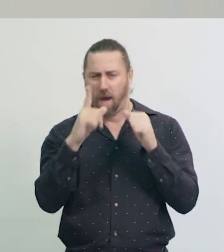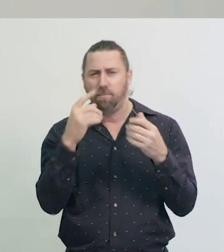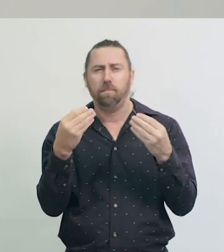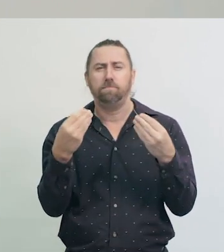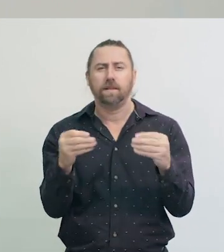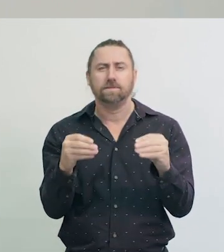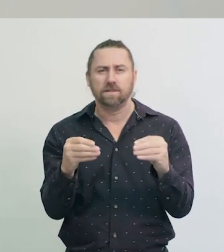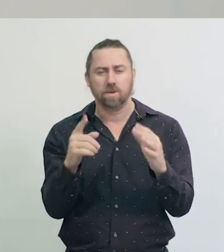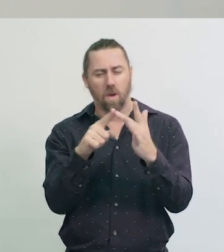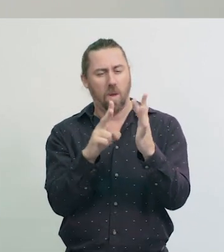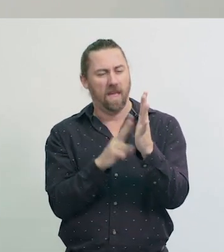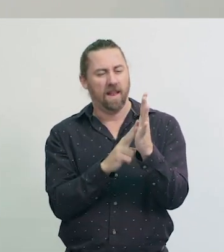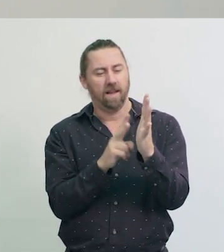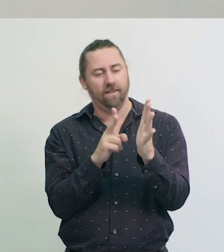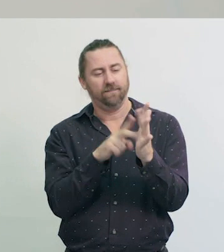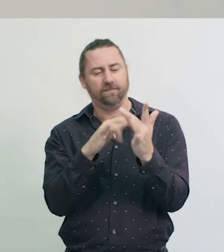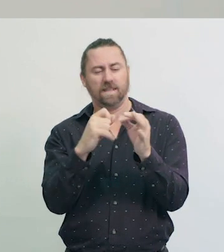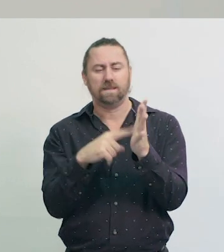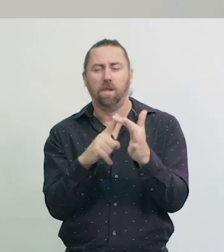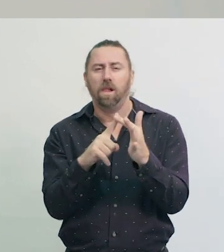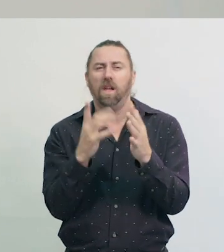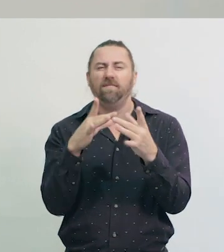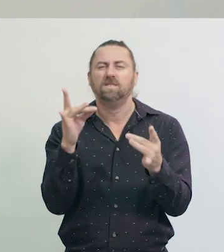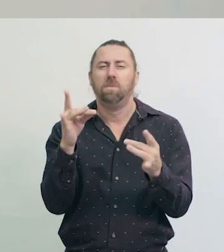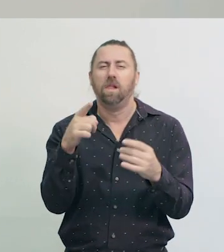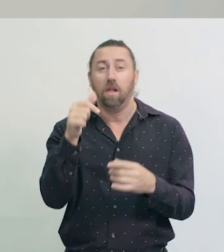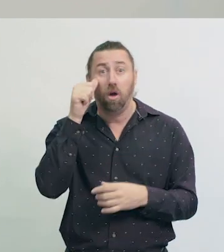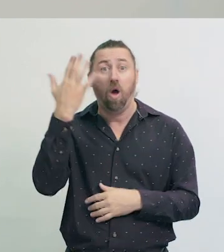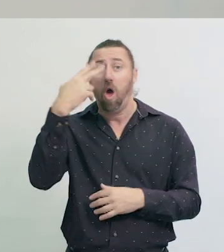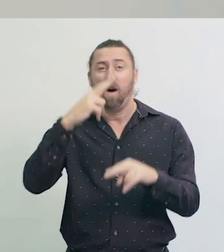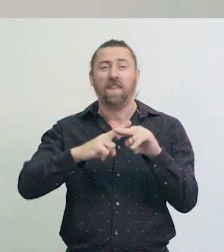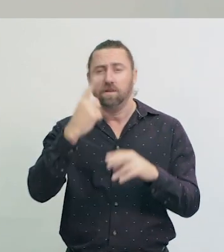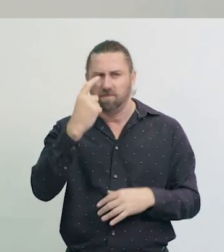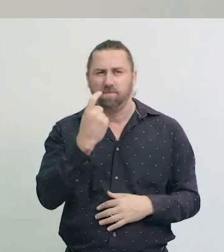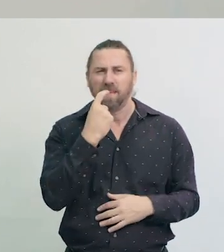which are called invisible braces. Not that long ago, braces were fully metal.